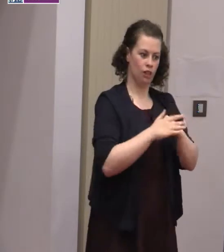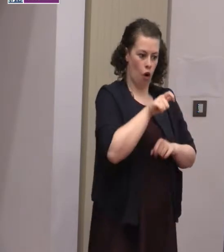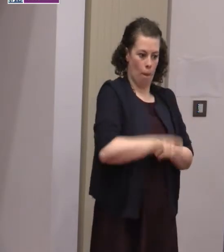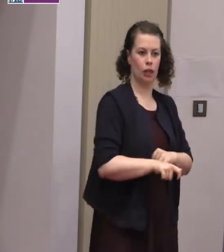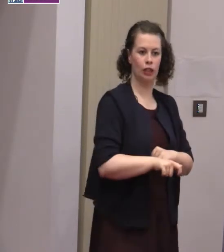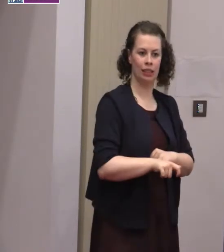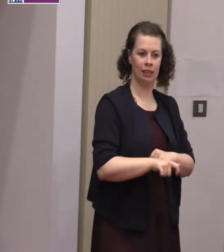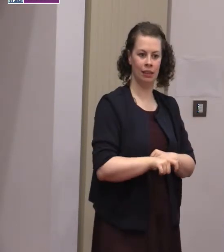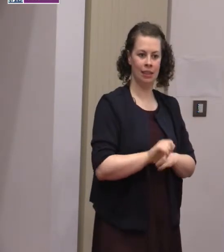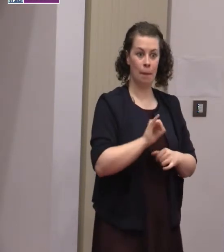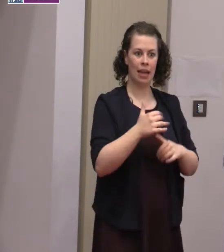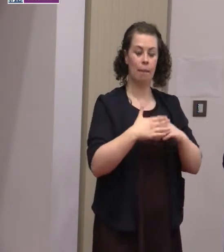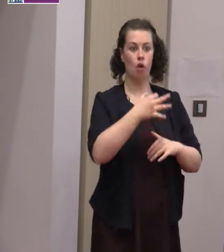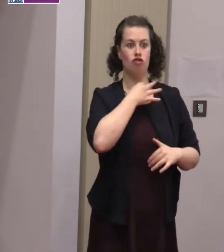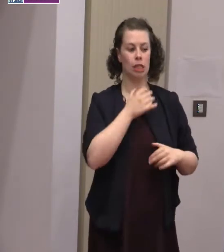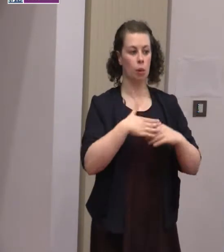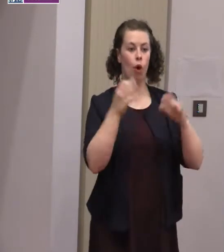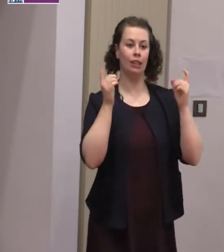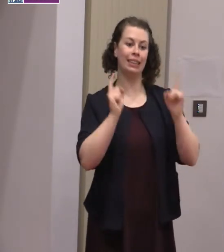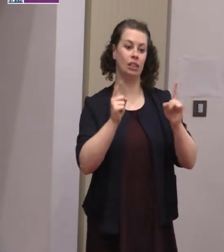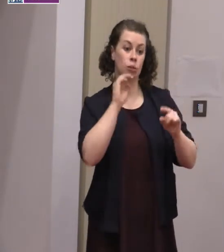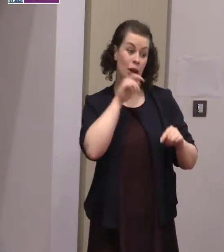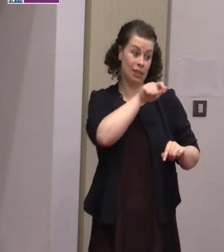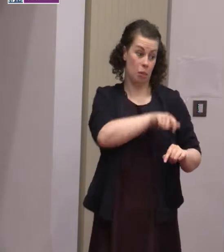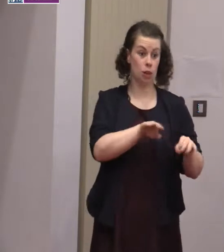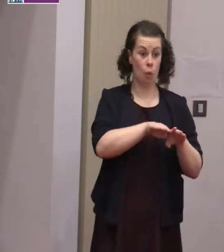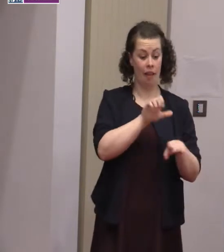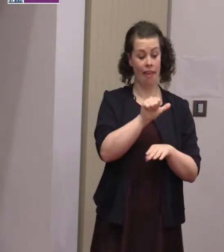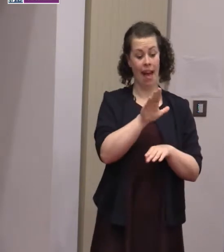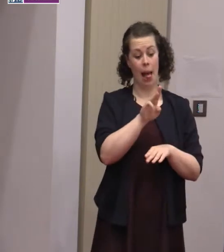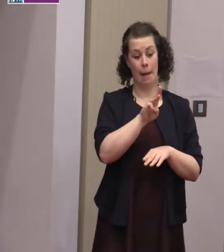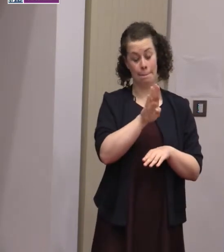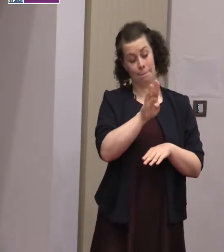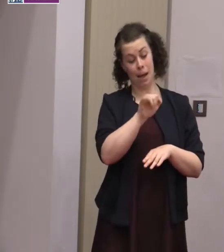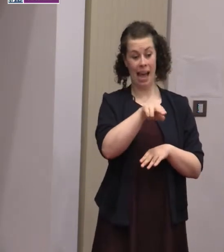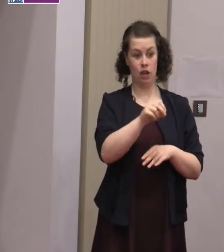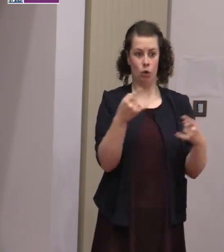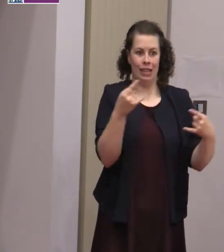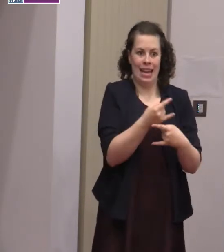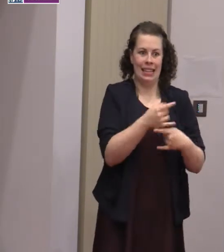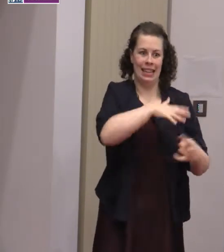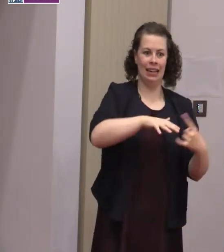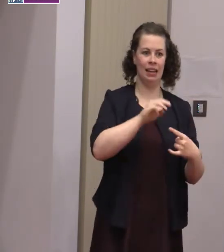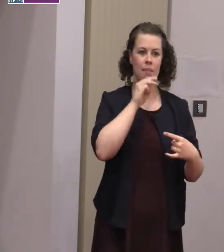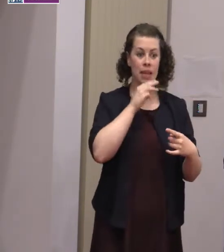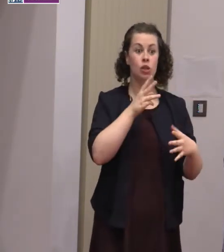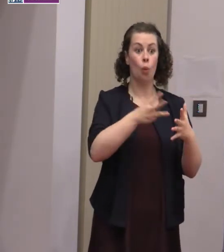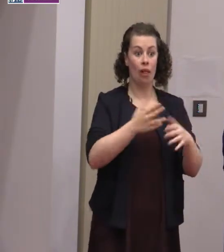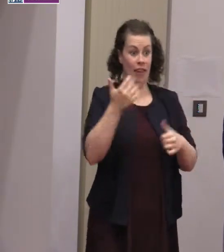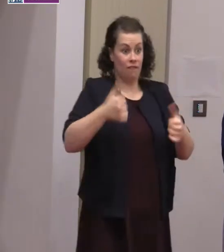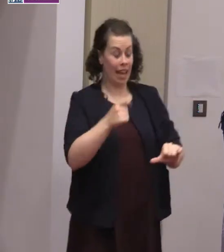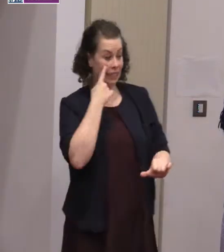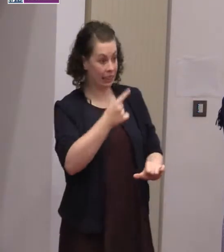are, and keeping the justice system working.